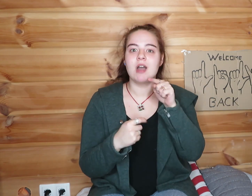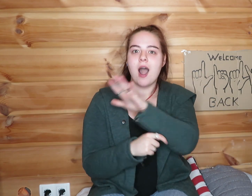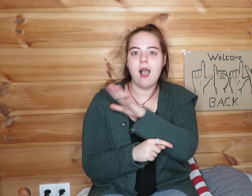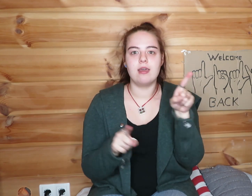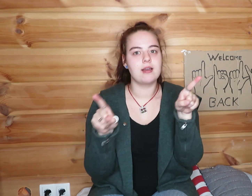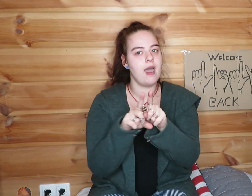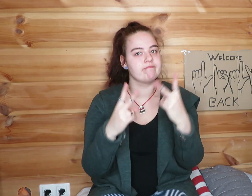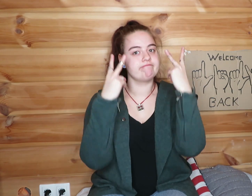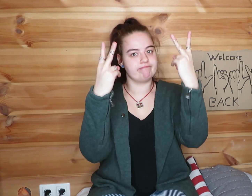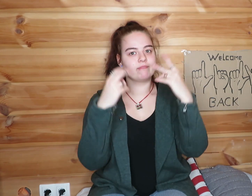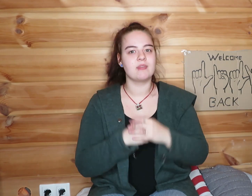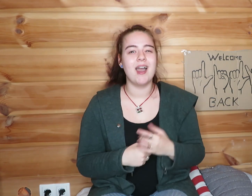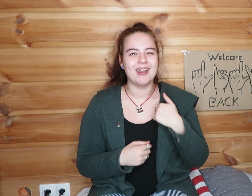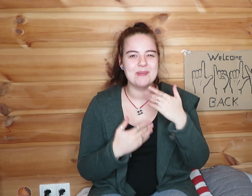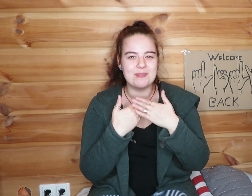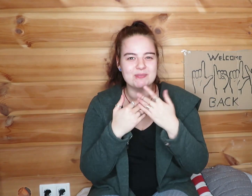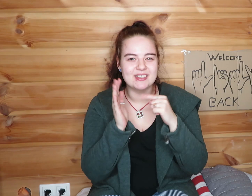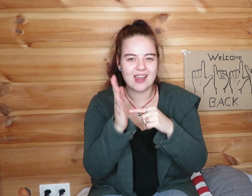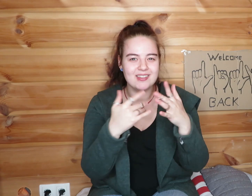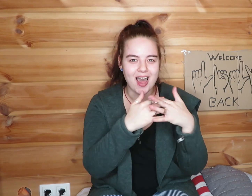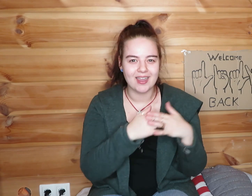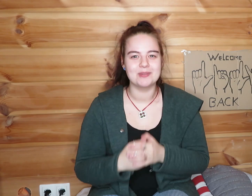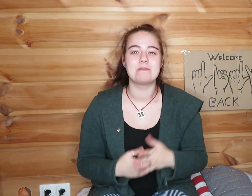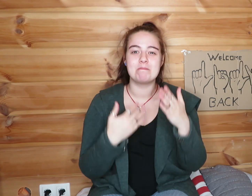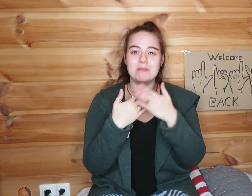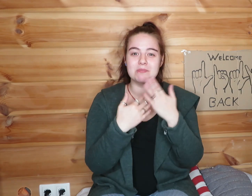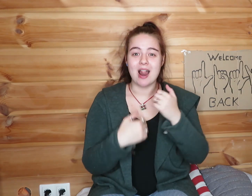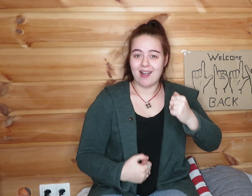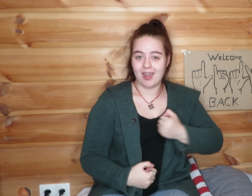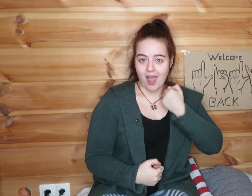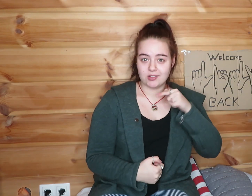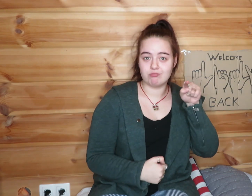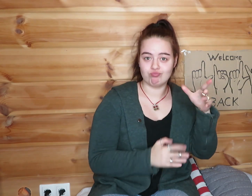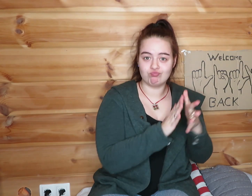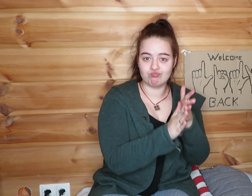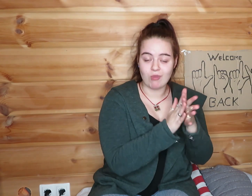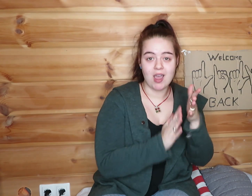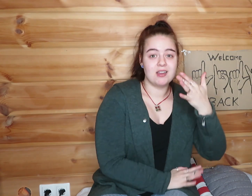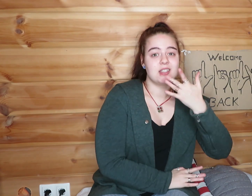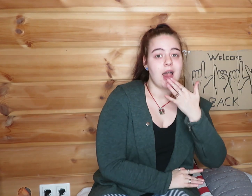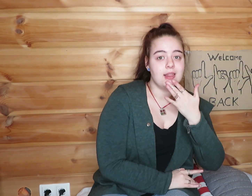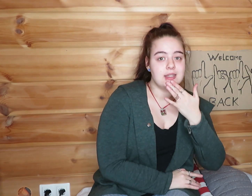All dialects are equal. I´ll show you an example for different dialects. For example in Graz you sign "salt" on your chin.